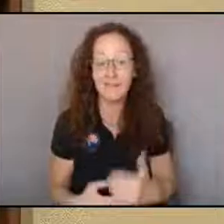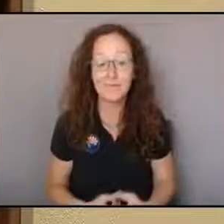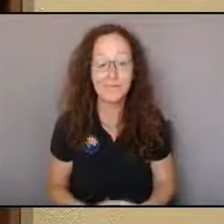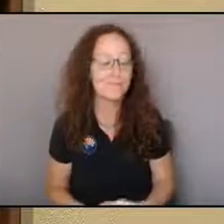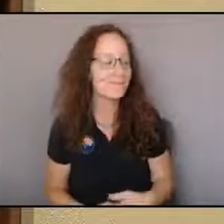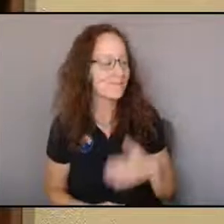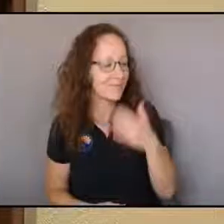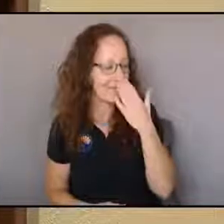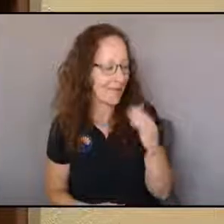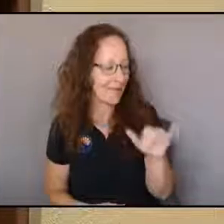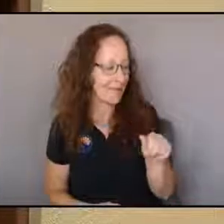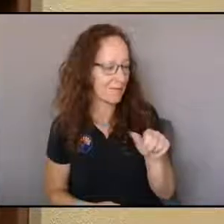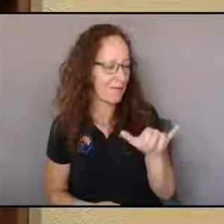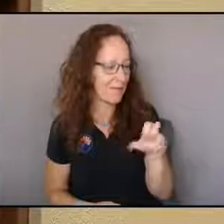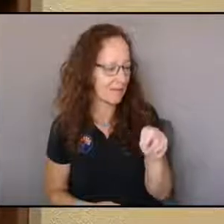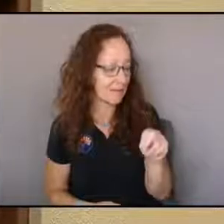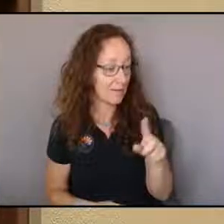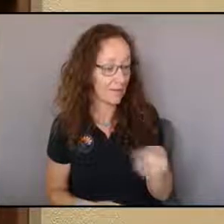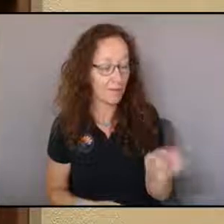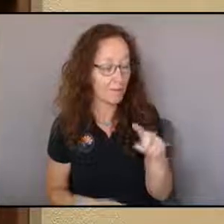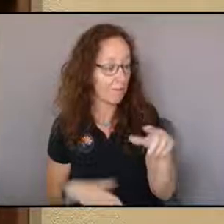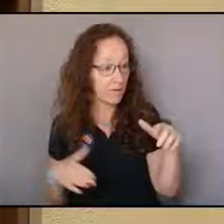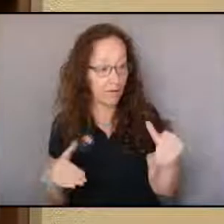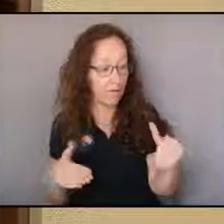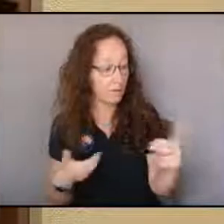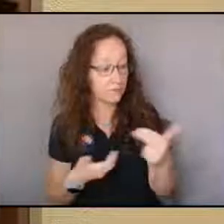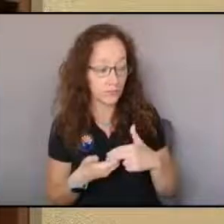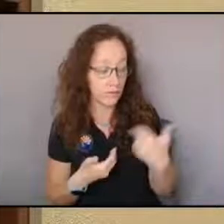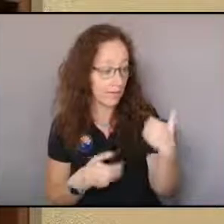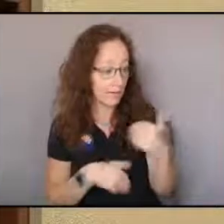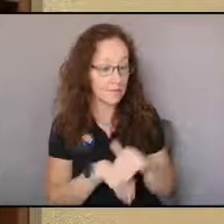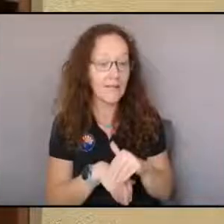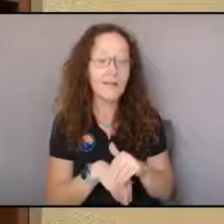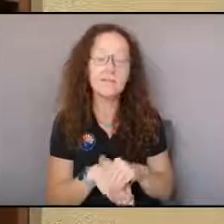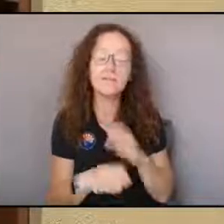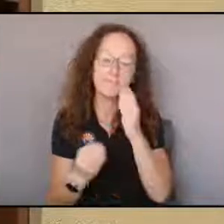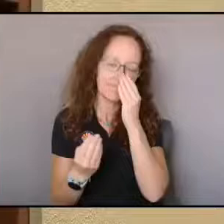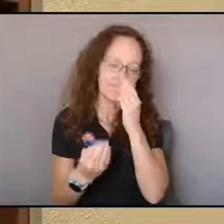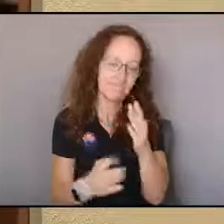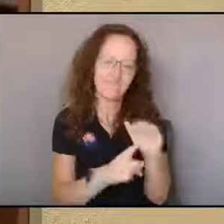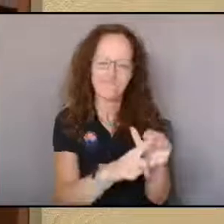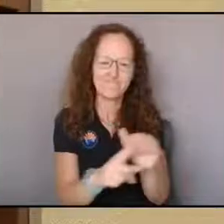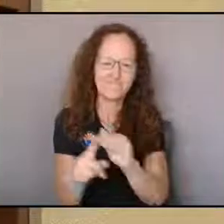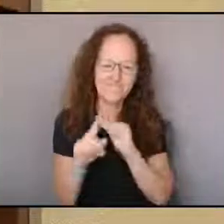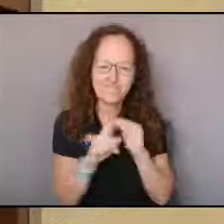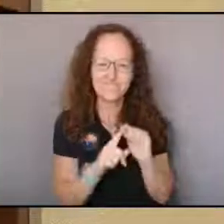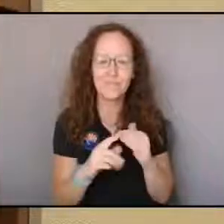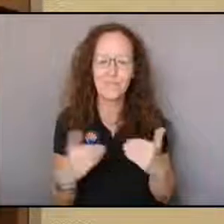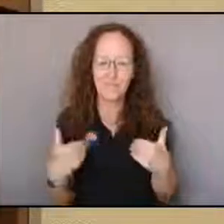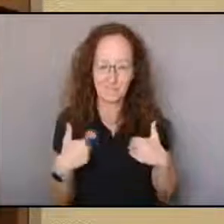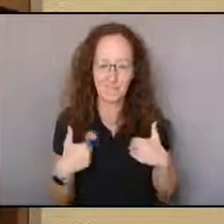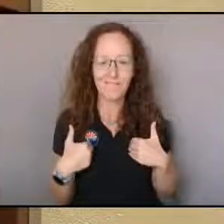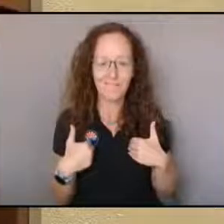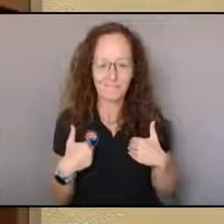ADJACENT TO THE PERIMETER. THAT IS THE END OF TODAY'S REPORT.